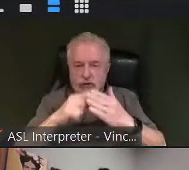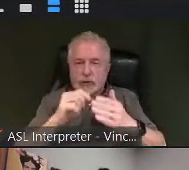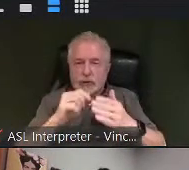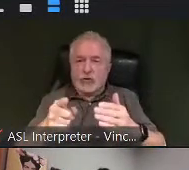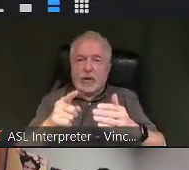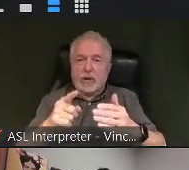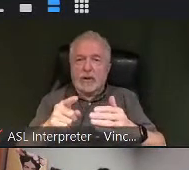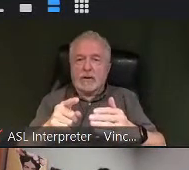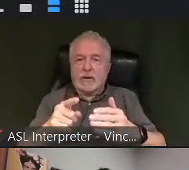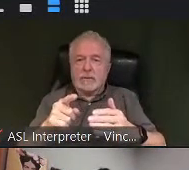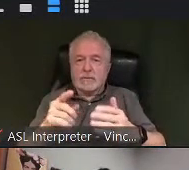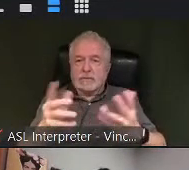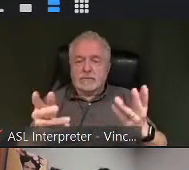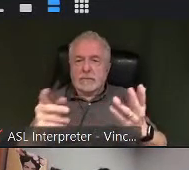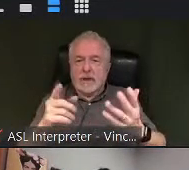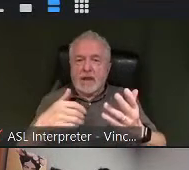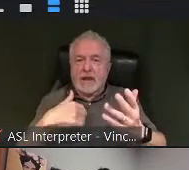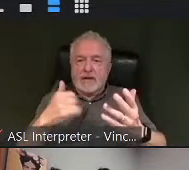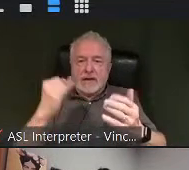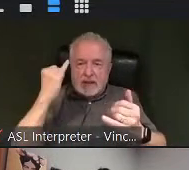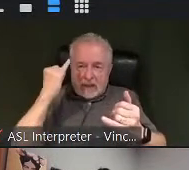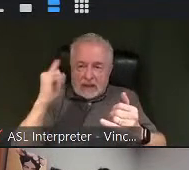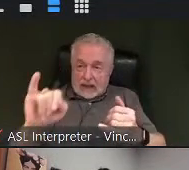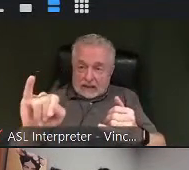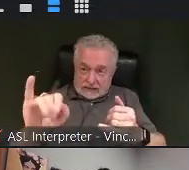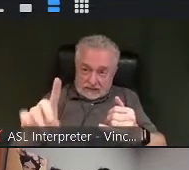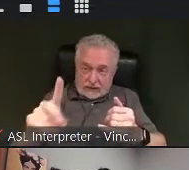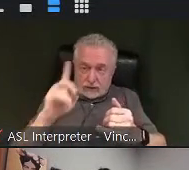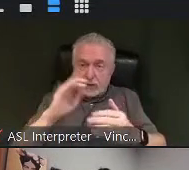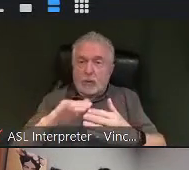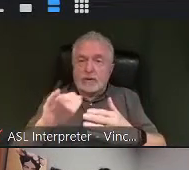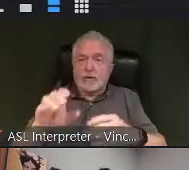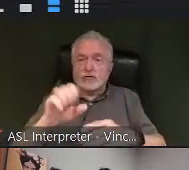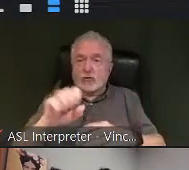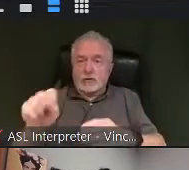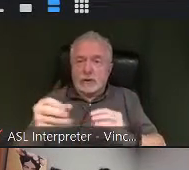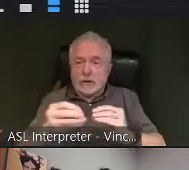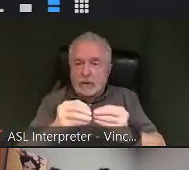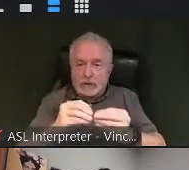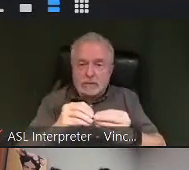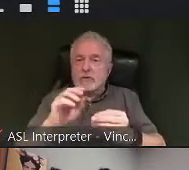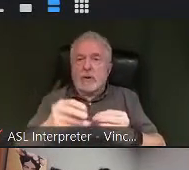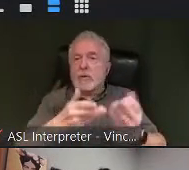fine, just like if you have an I.D. with Social Security, just something that